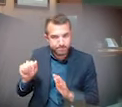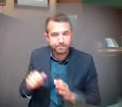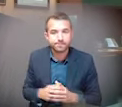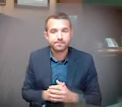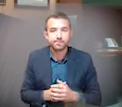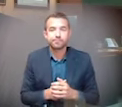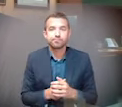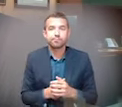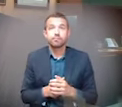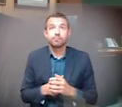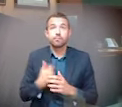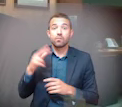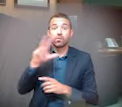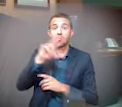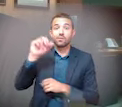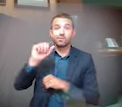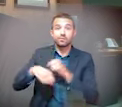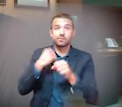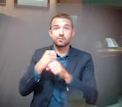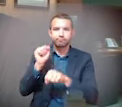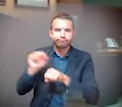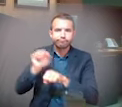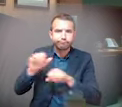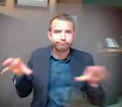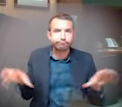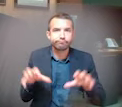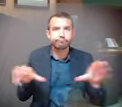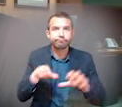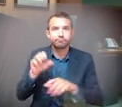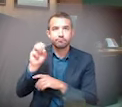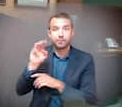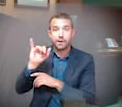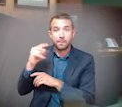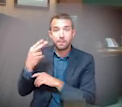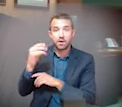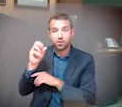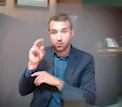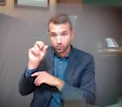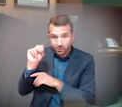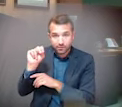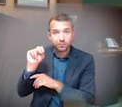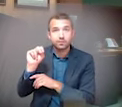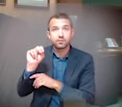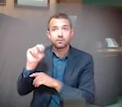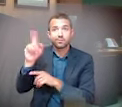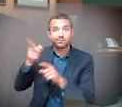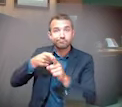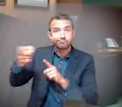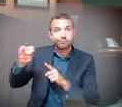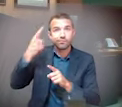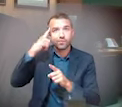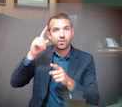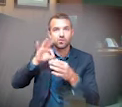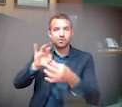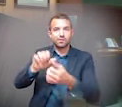I've spent 30 years at the Smithsonian working on accessibility professionally. And it's the 30th anniversary of the ADA.